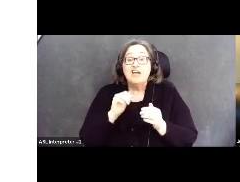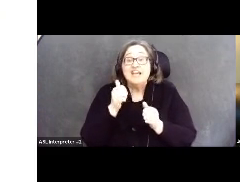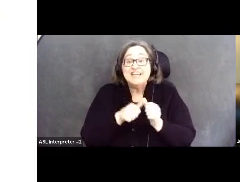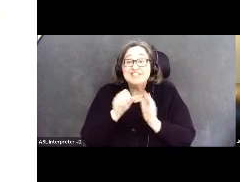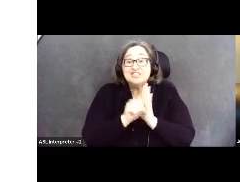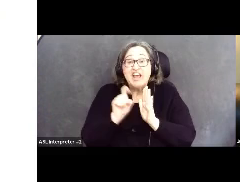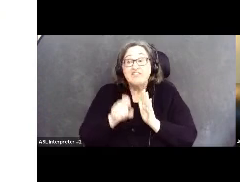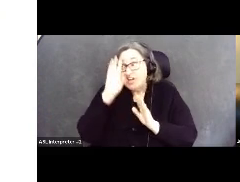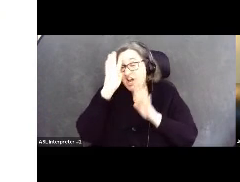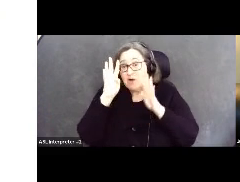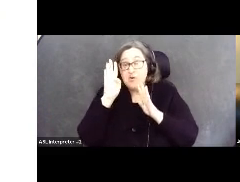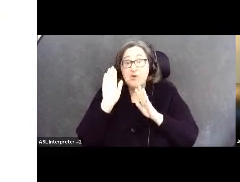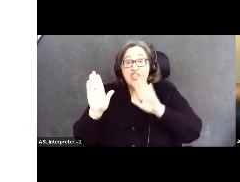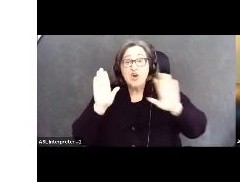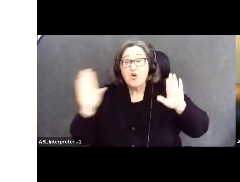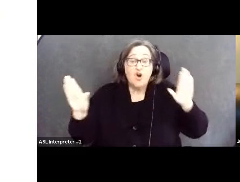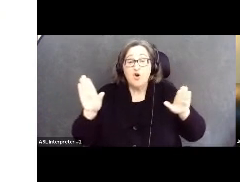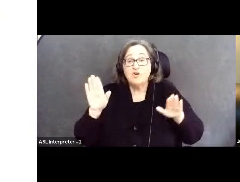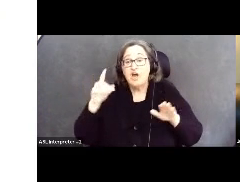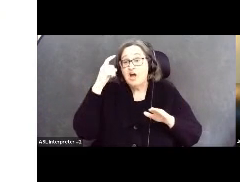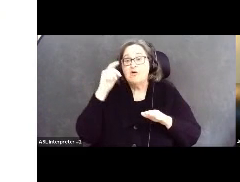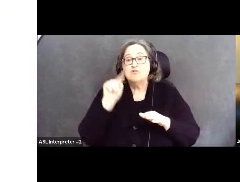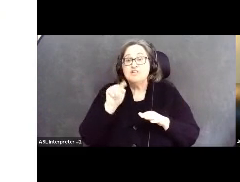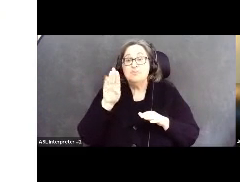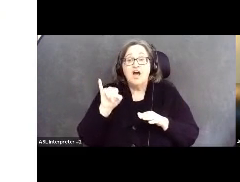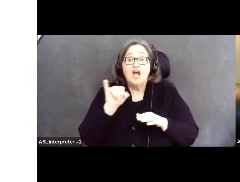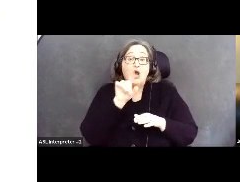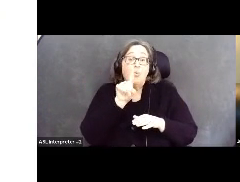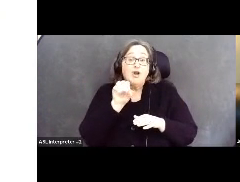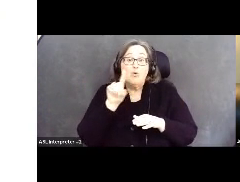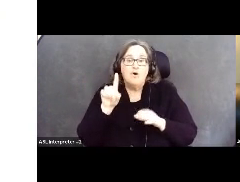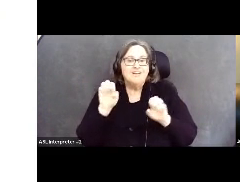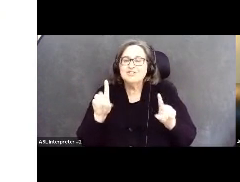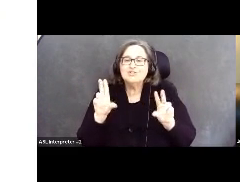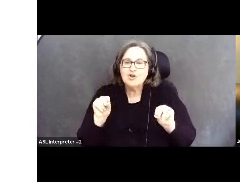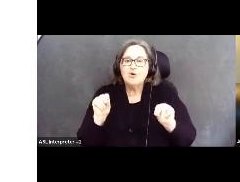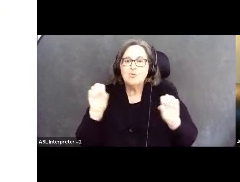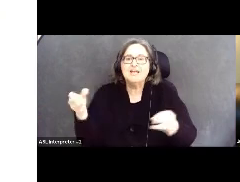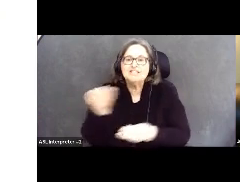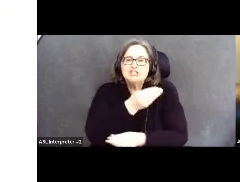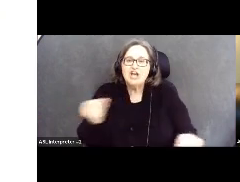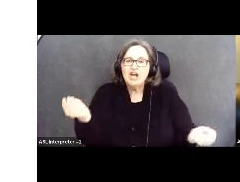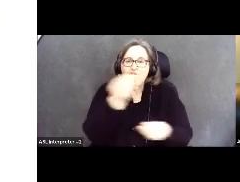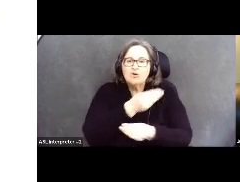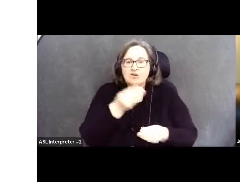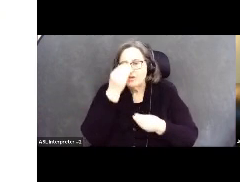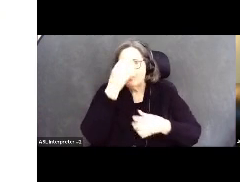their own brain injury 101 education. So again, this is just in draft. But this is a sample of